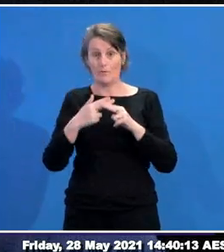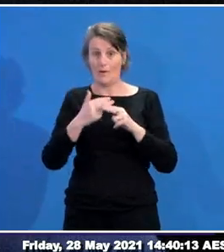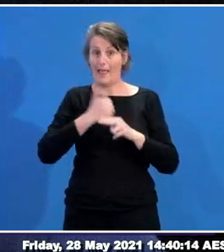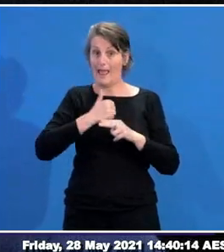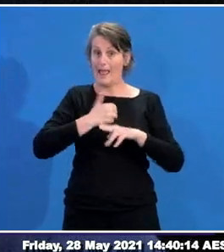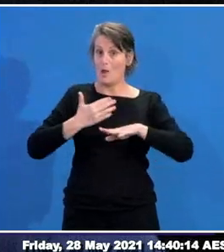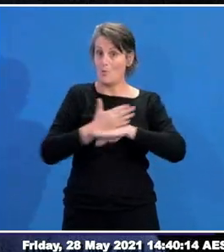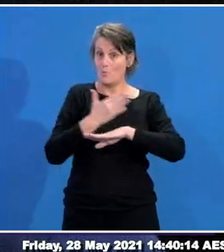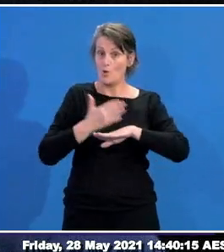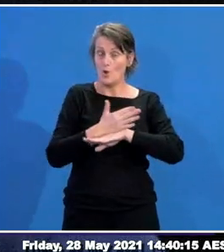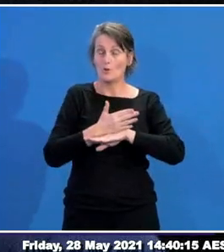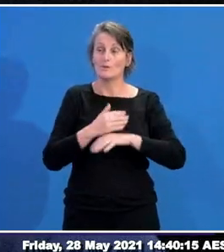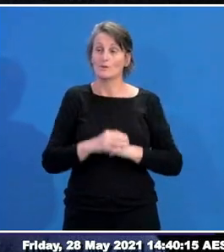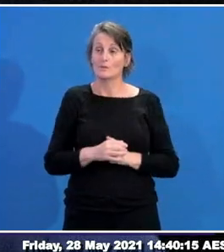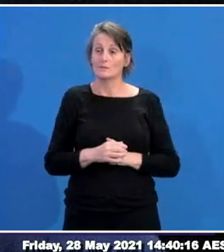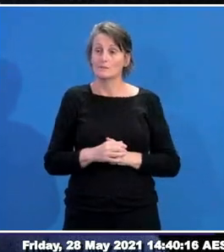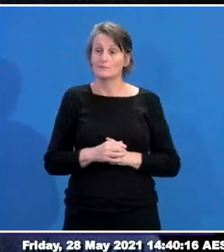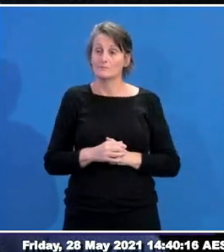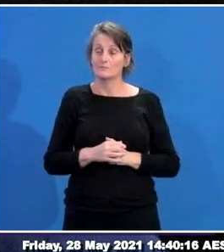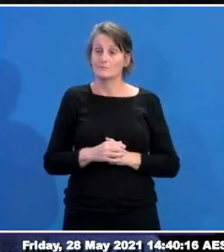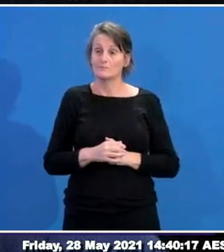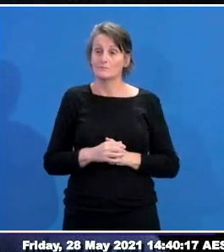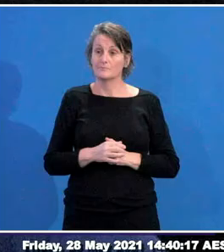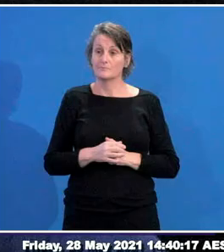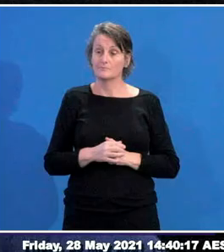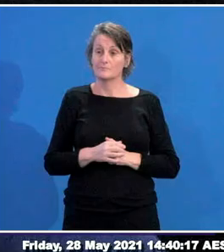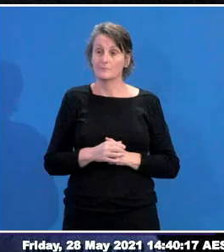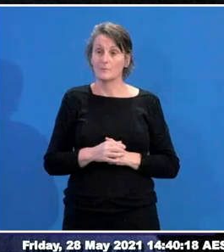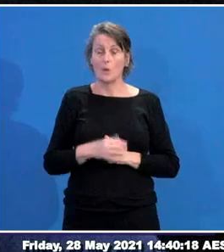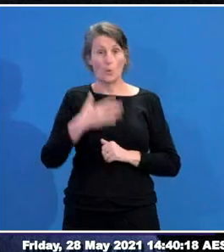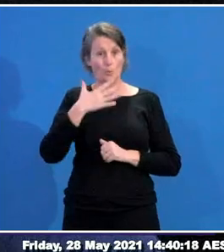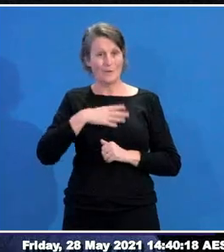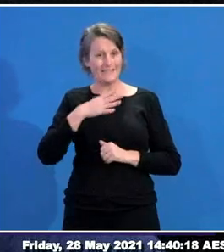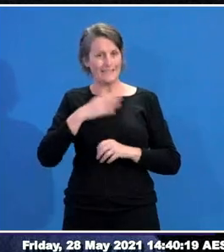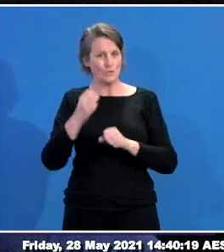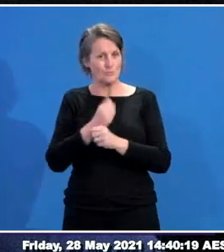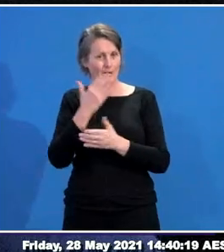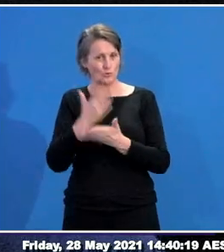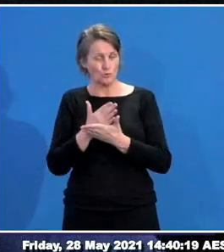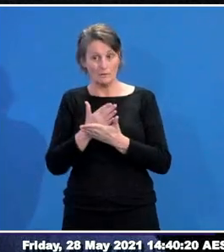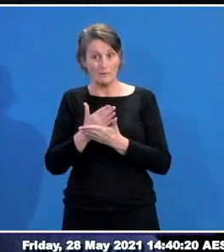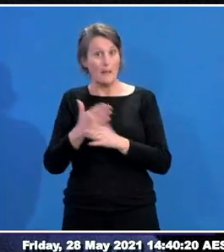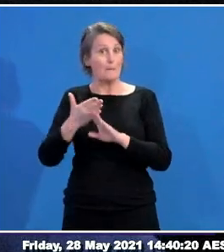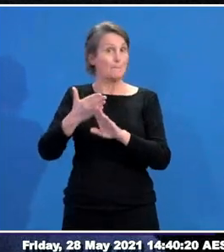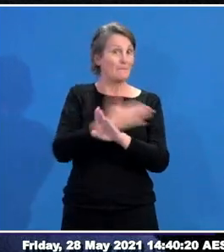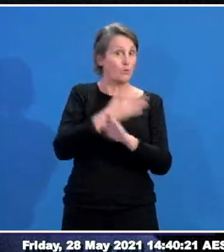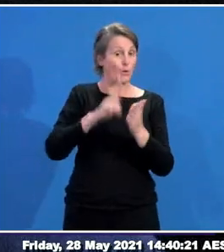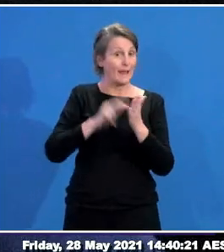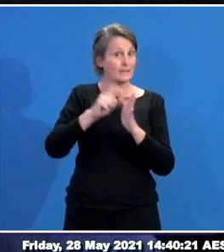been the extent to which those bodies have been regulated in the past and the form of that regulatory practice.